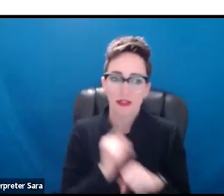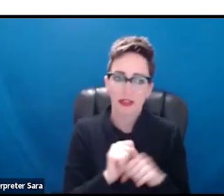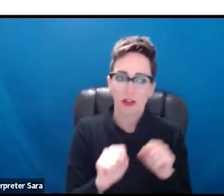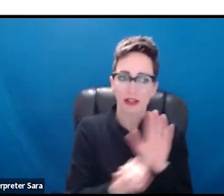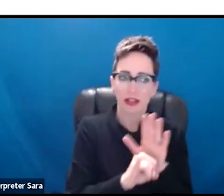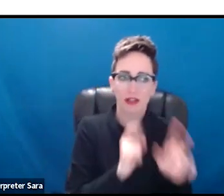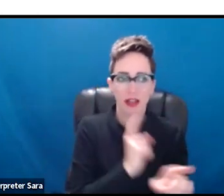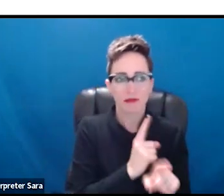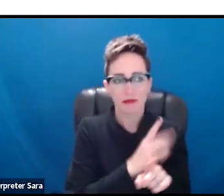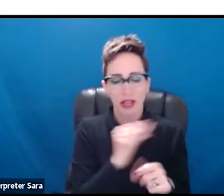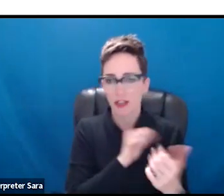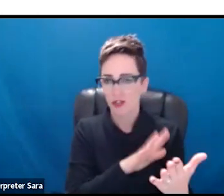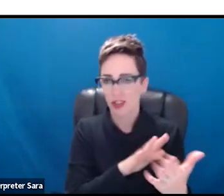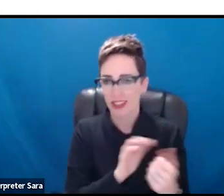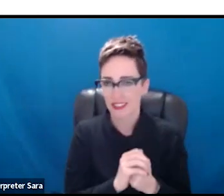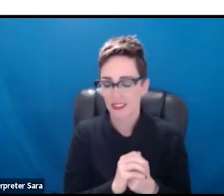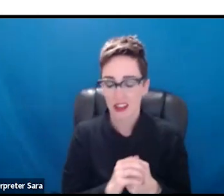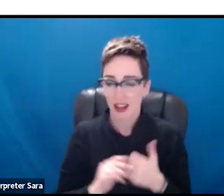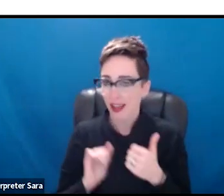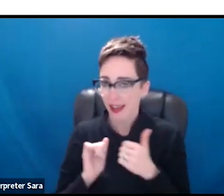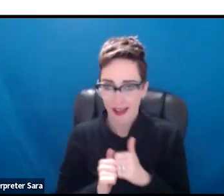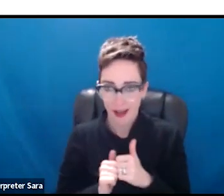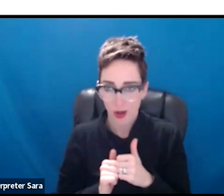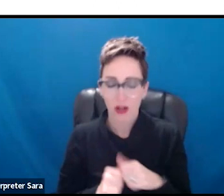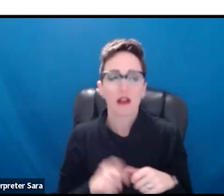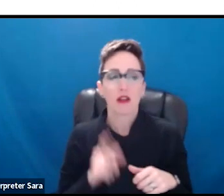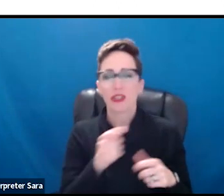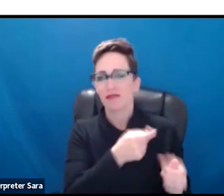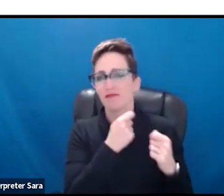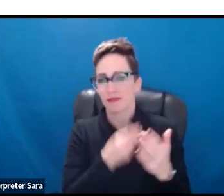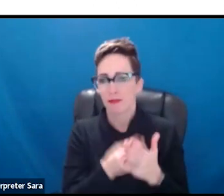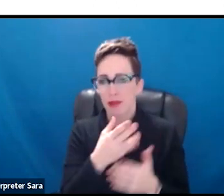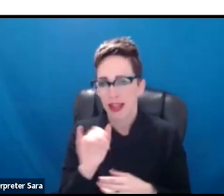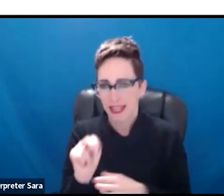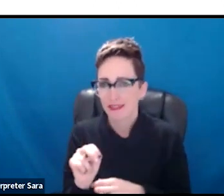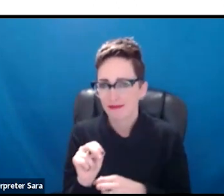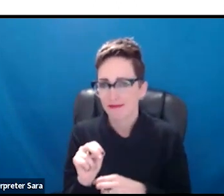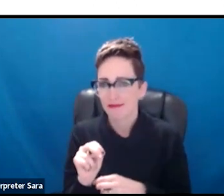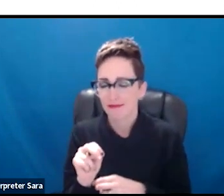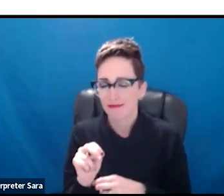And this begins, of course, with the buy in that our premise